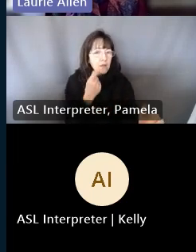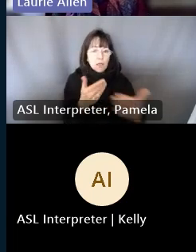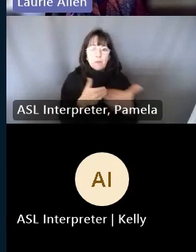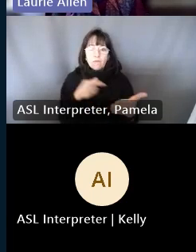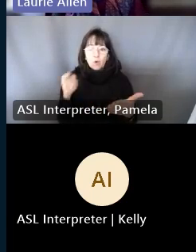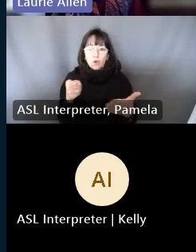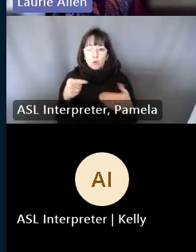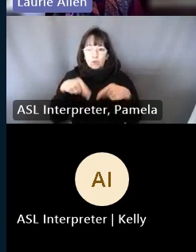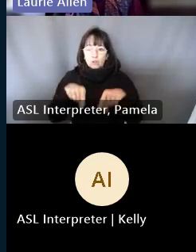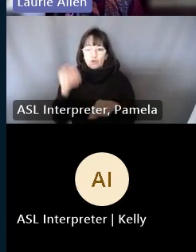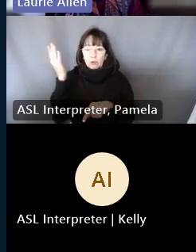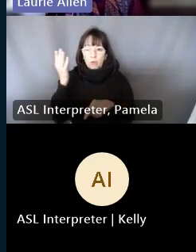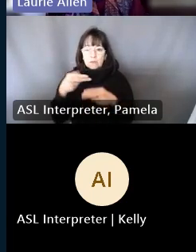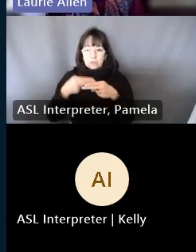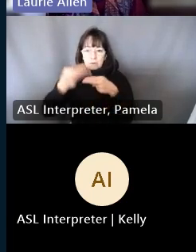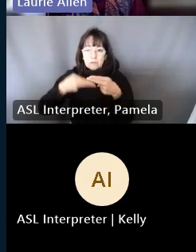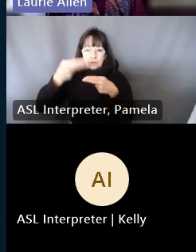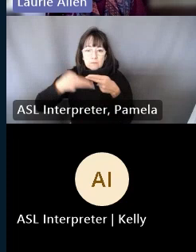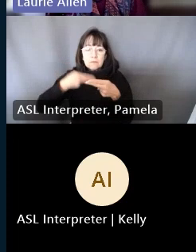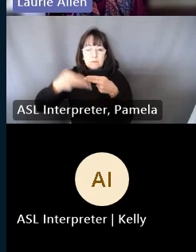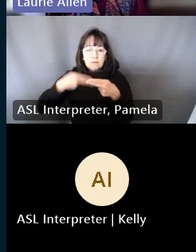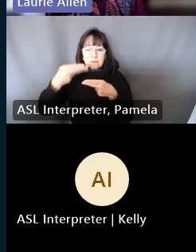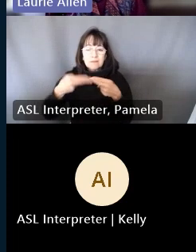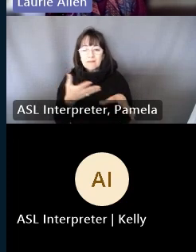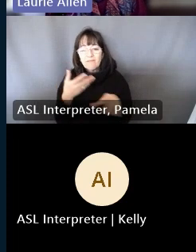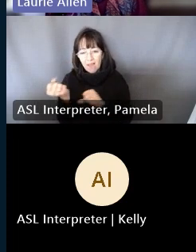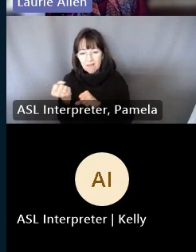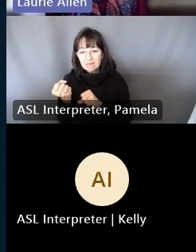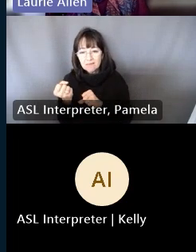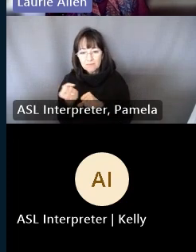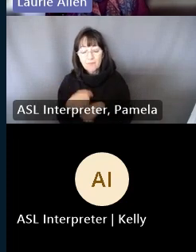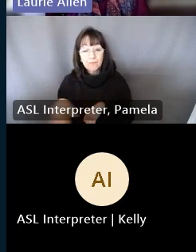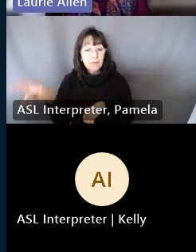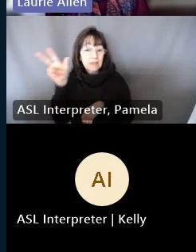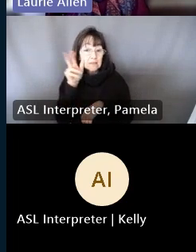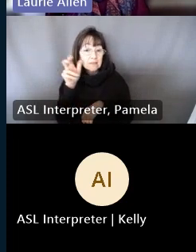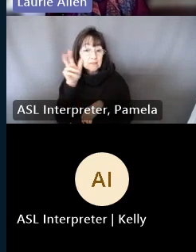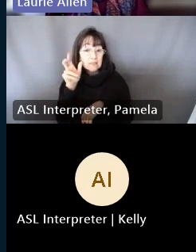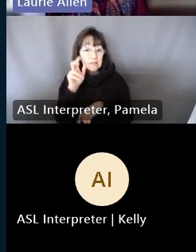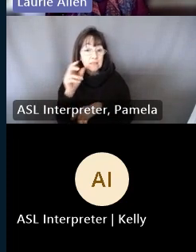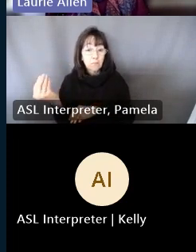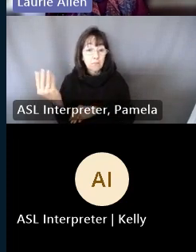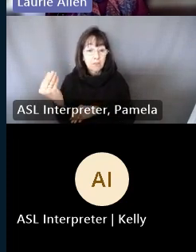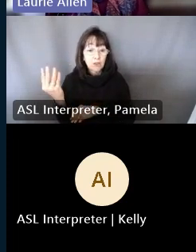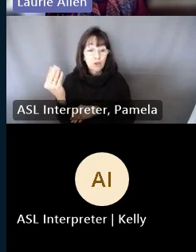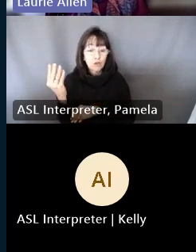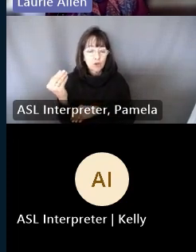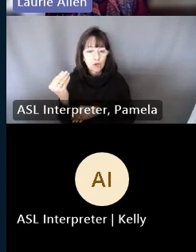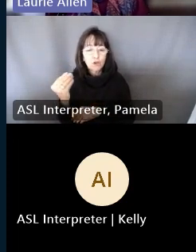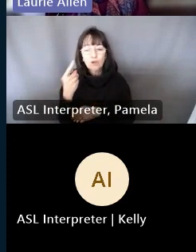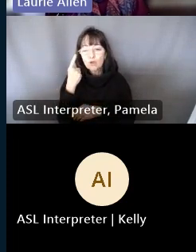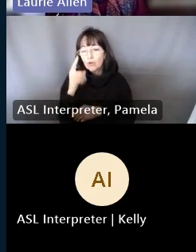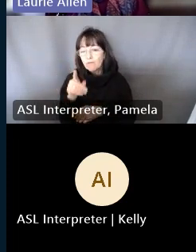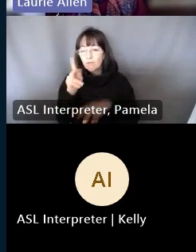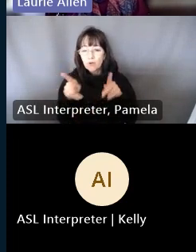And, make sure that you've got adequate lighting on your speaker and that speakers have their cameras turned on, For someone who might be reading lips or relying on audio cues.